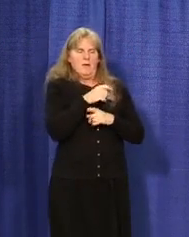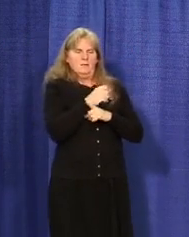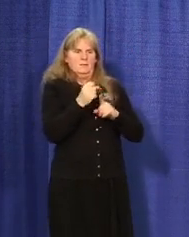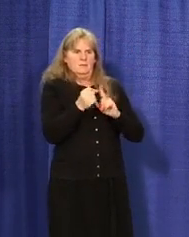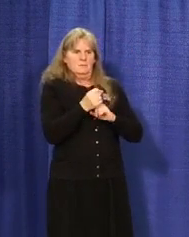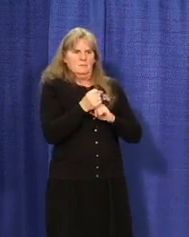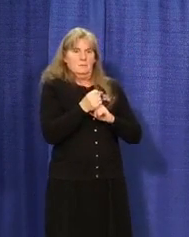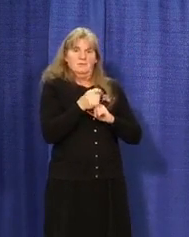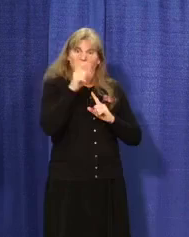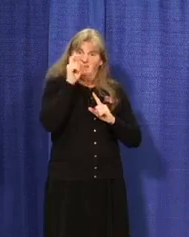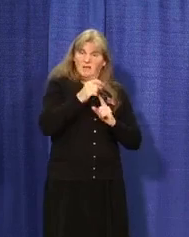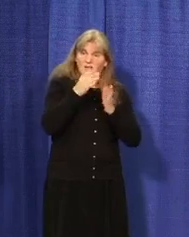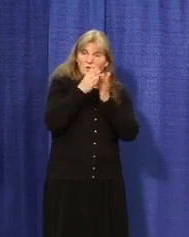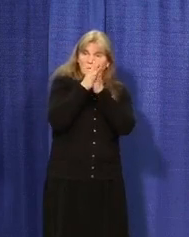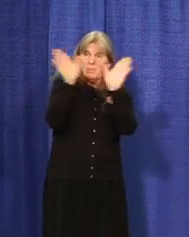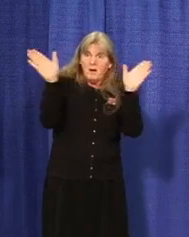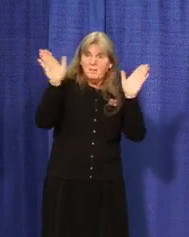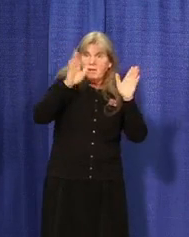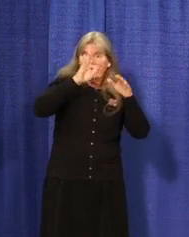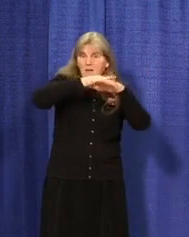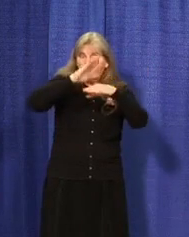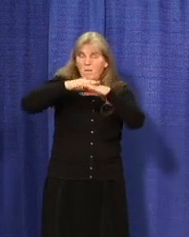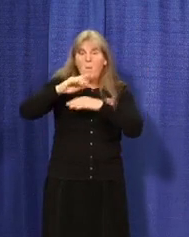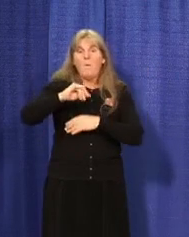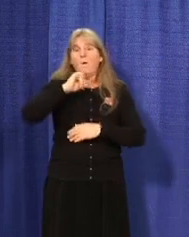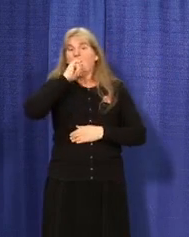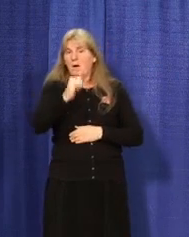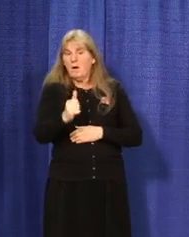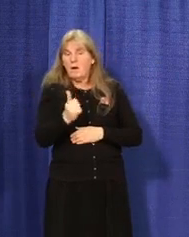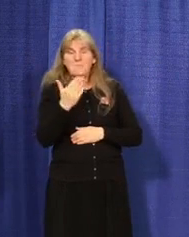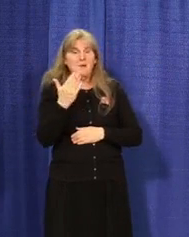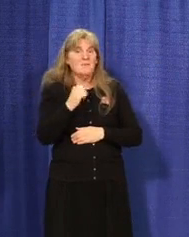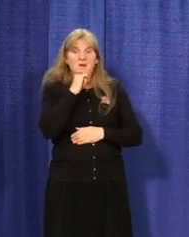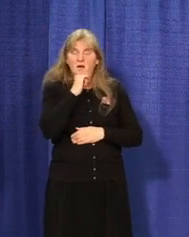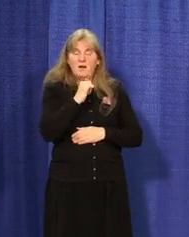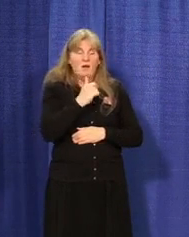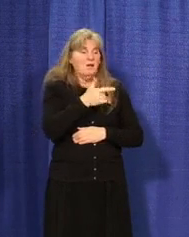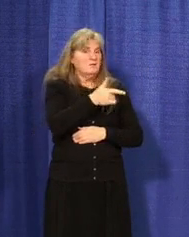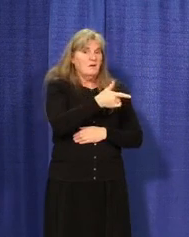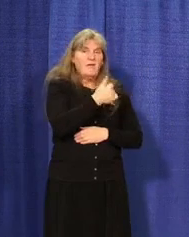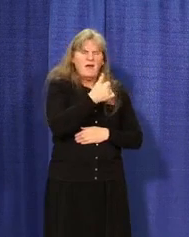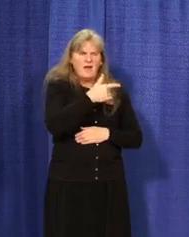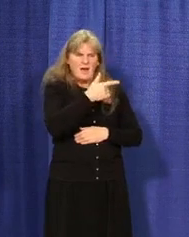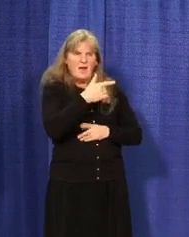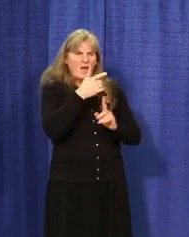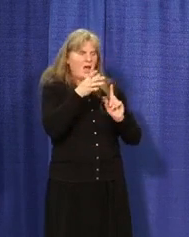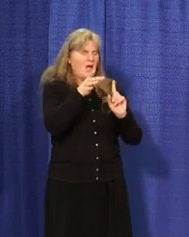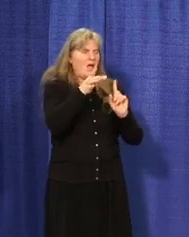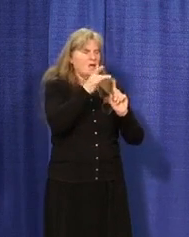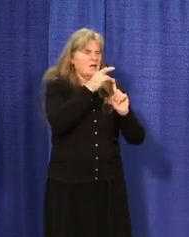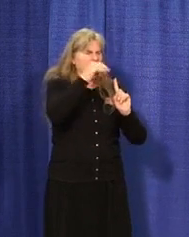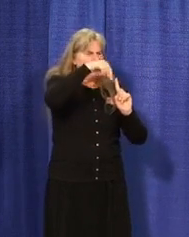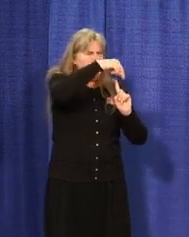required. That takes some investigation. It takes talking to people, sometimes talking to them